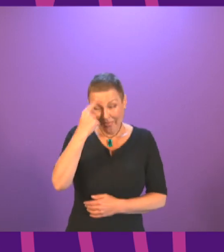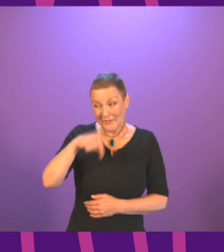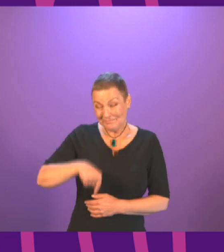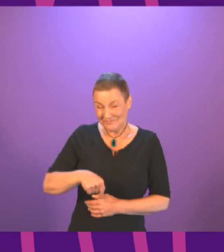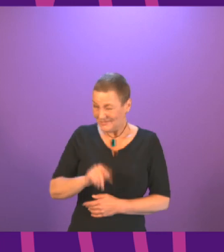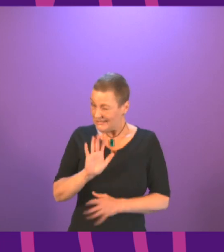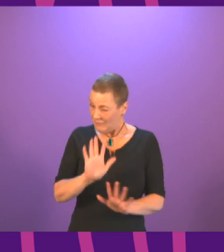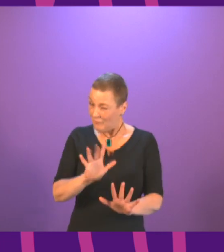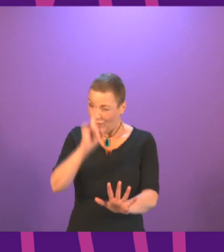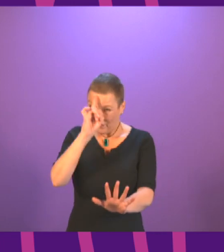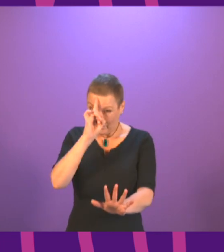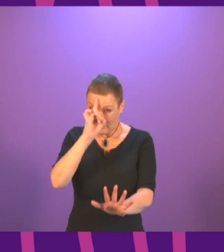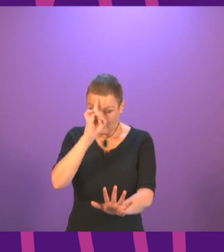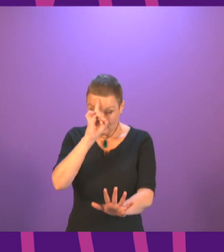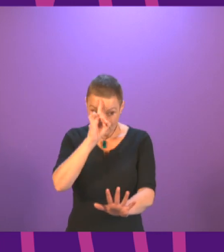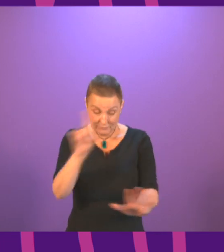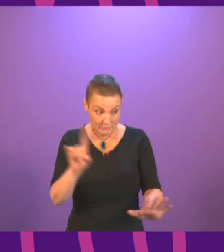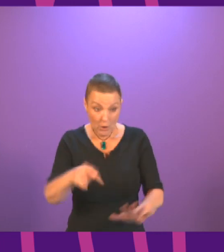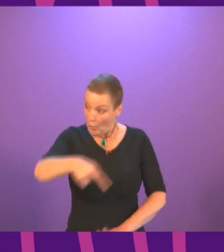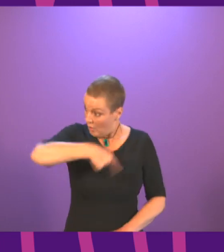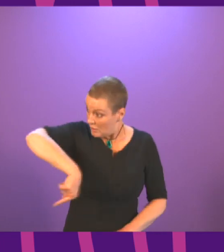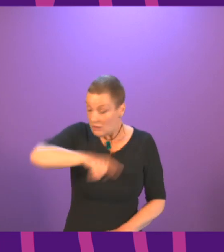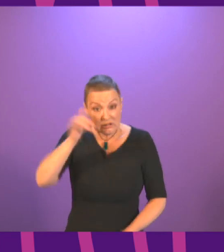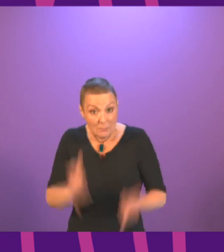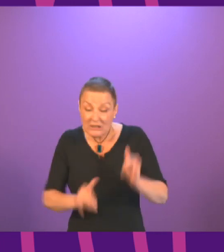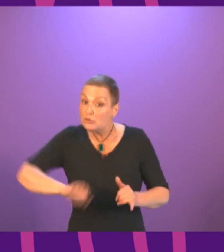it has applied to the Scottish Government at times—must, when we get things wrong,